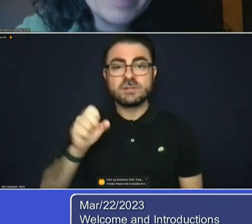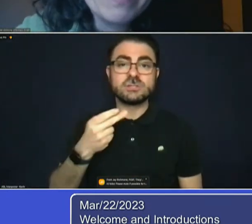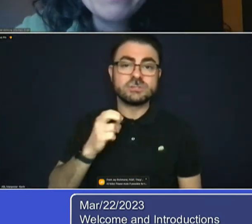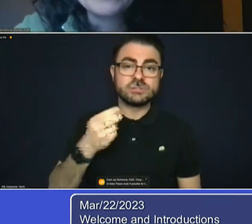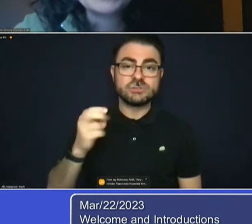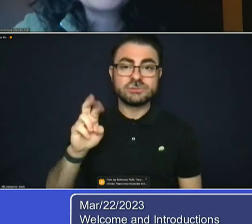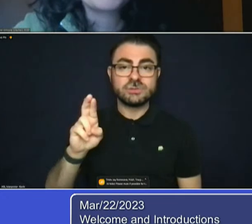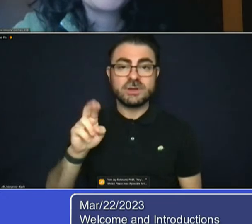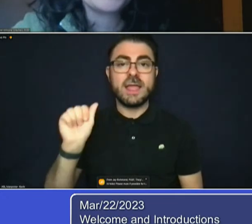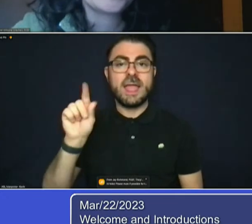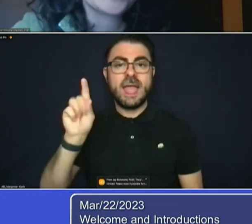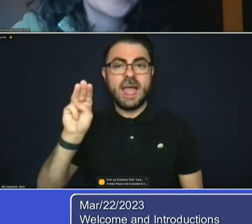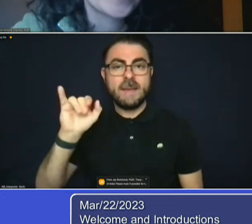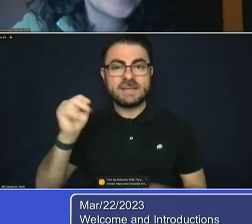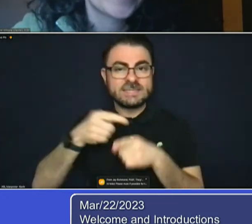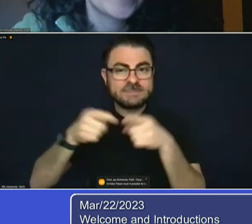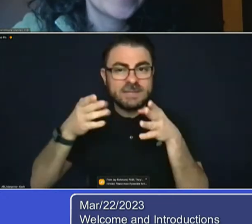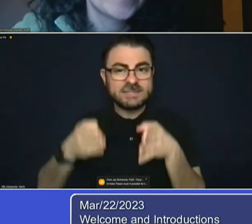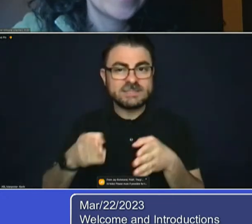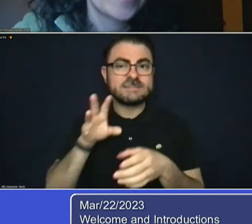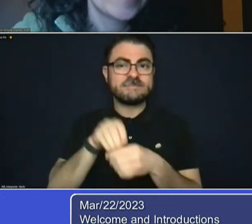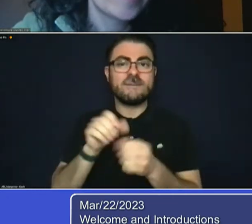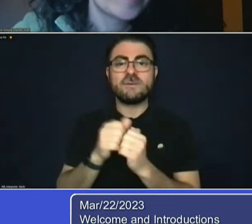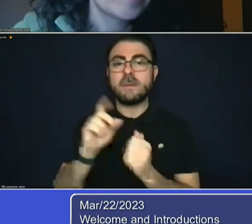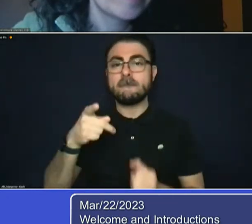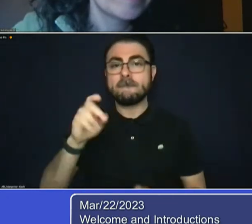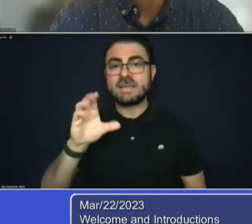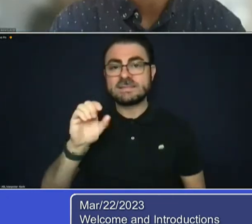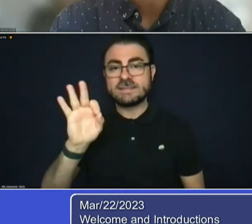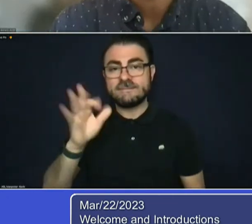RACHEL.